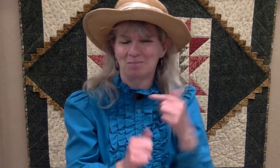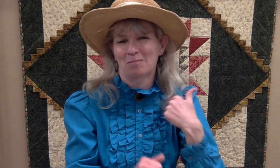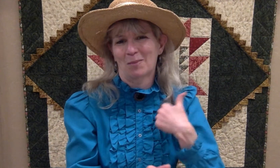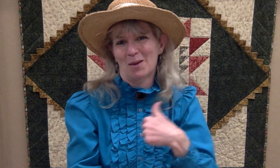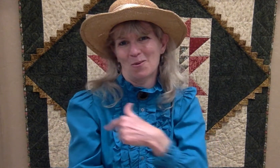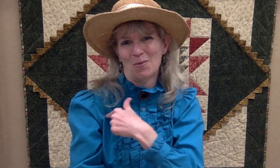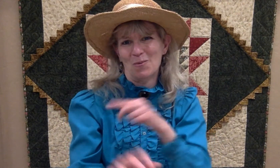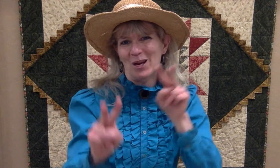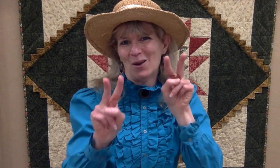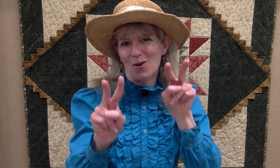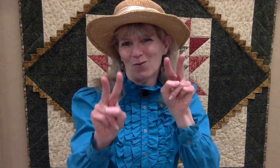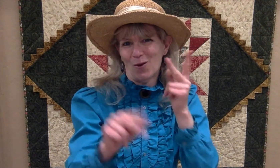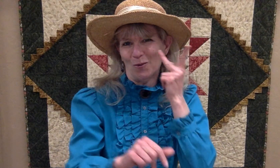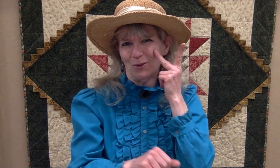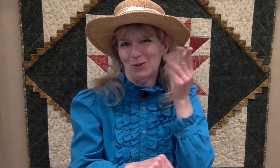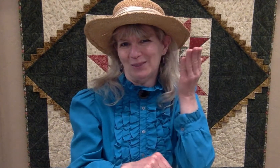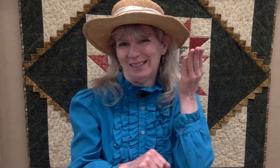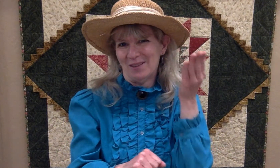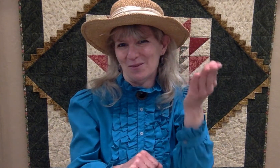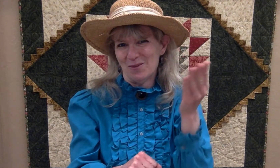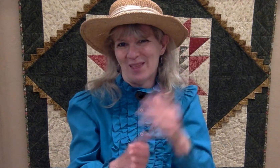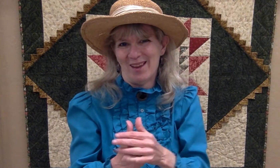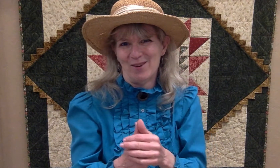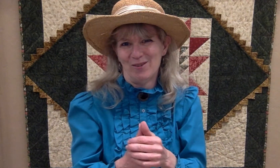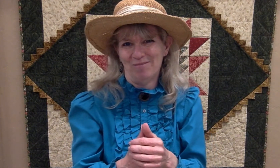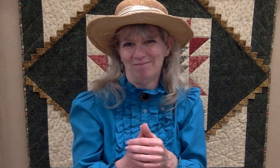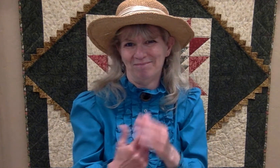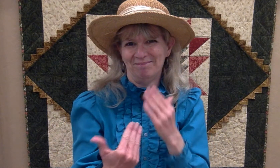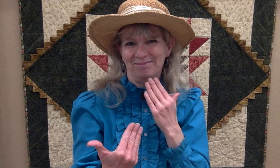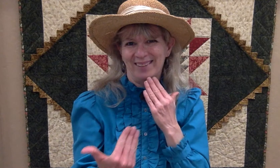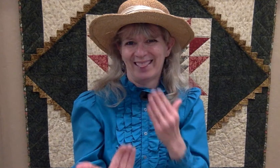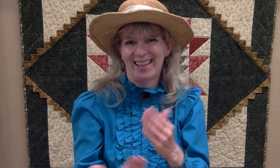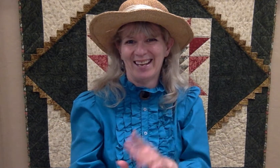We look forward to seeing you there. Thank you.